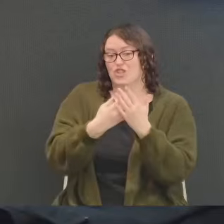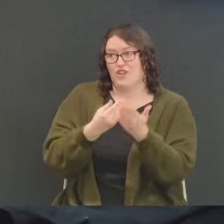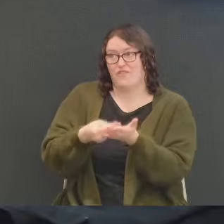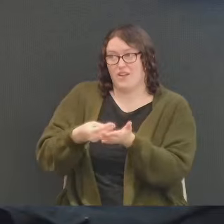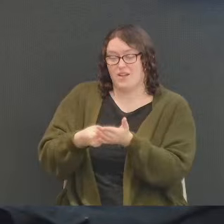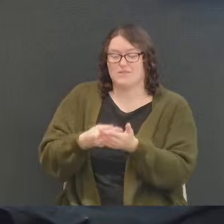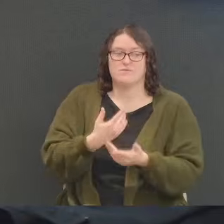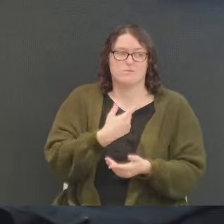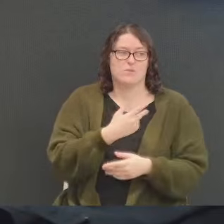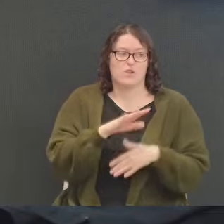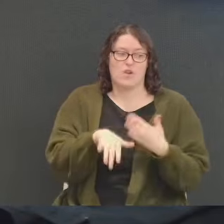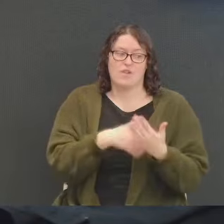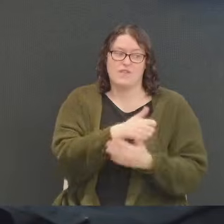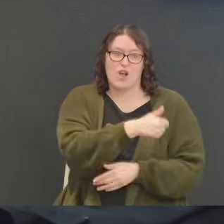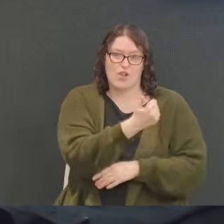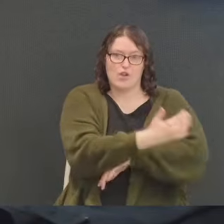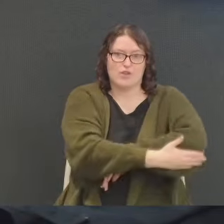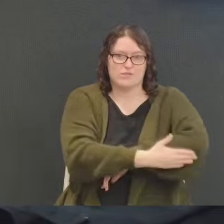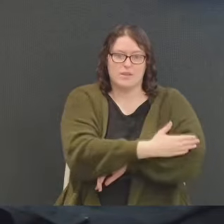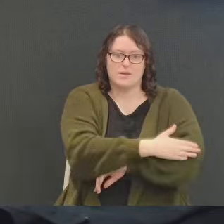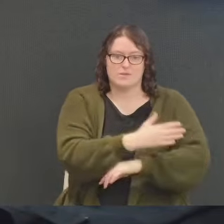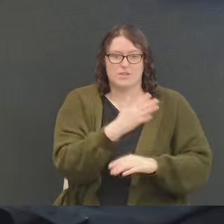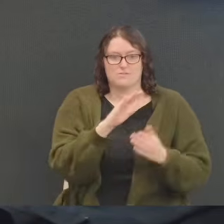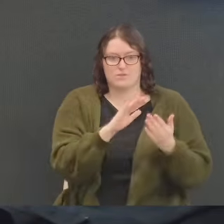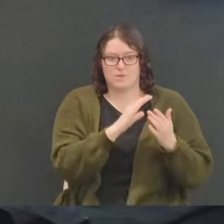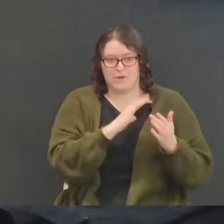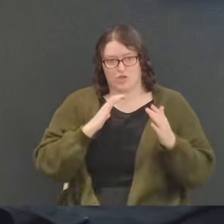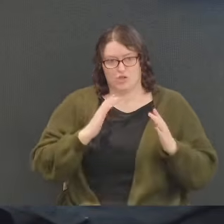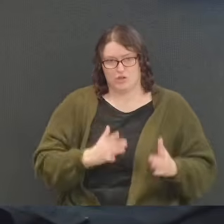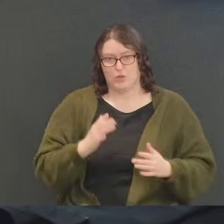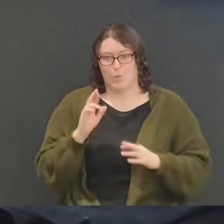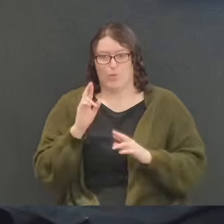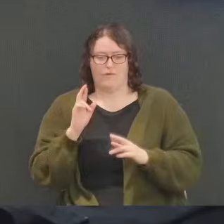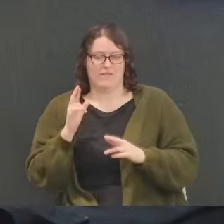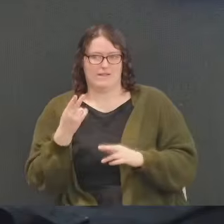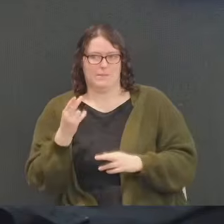on the Board and hope that Hamilton County can take advantage of that if that is passed. Um,